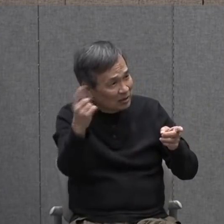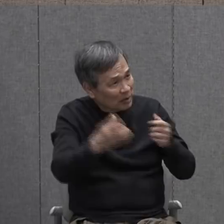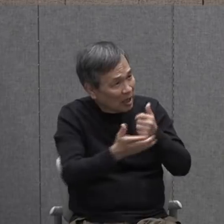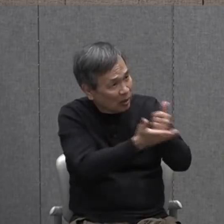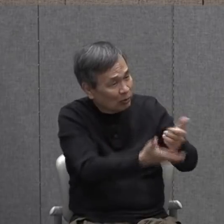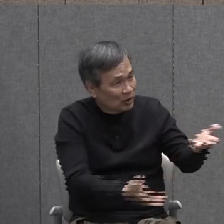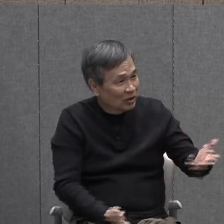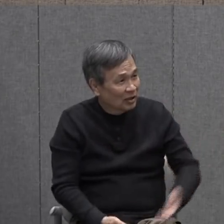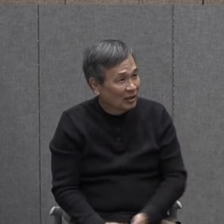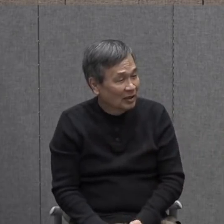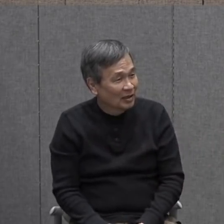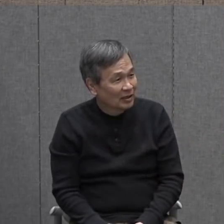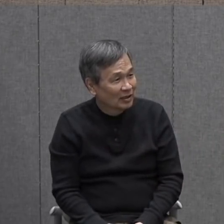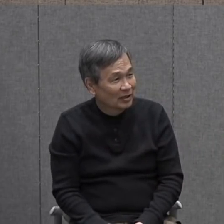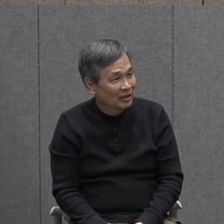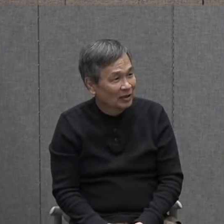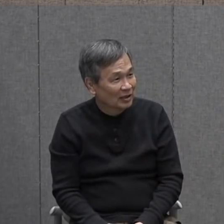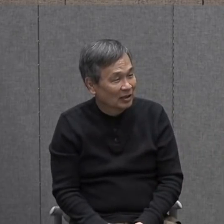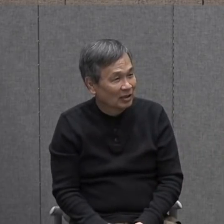Ask your action figure. They have good ideas.